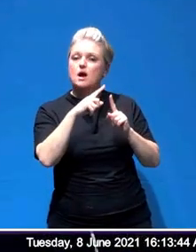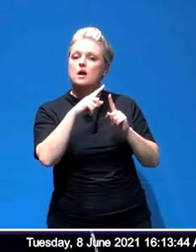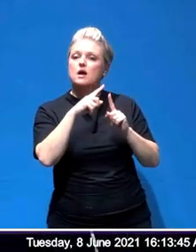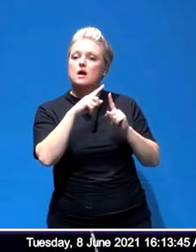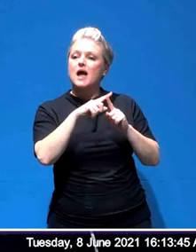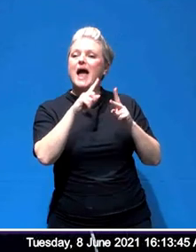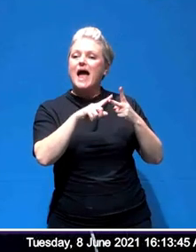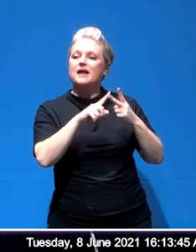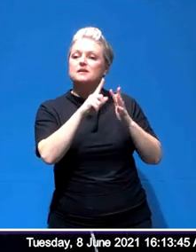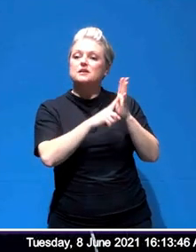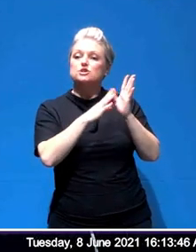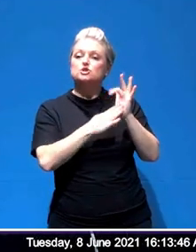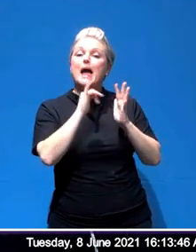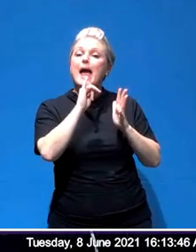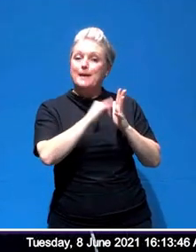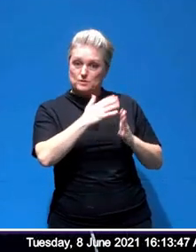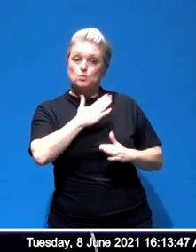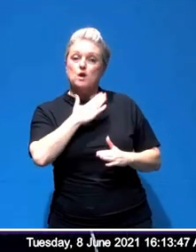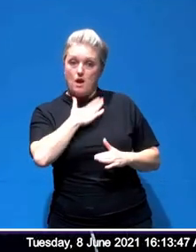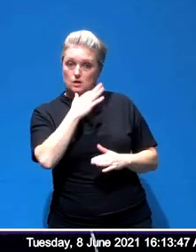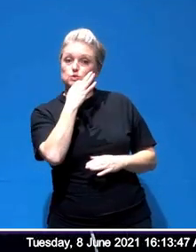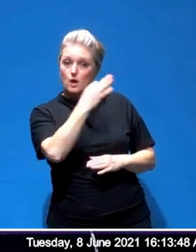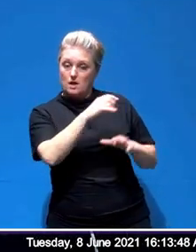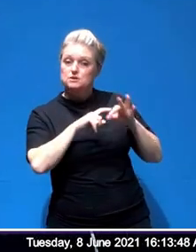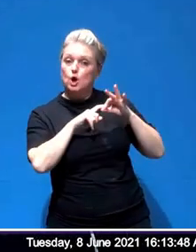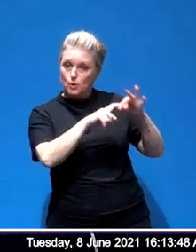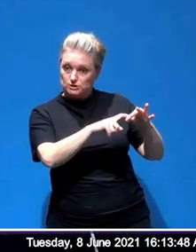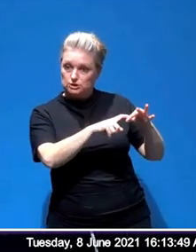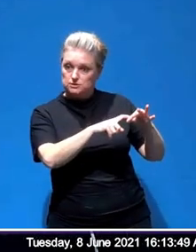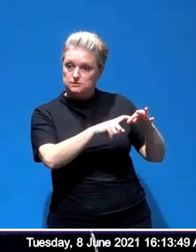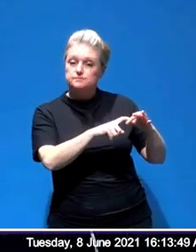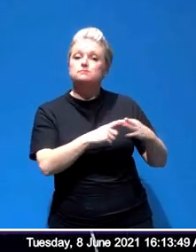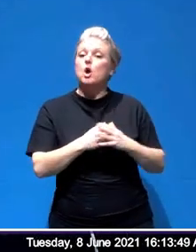ask some questions. Do you have a view about this?